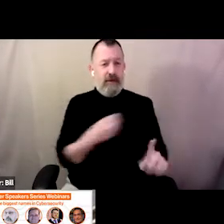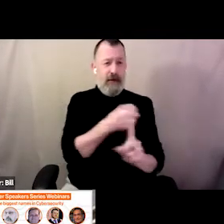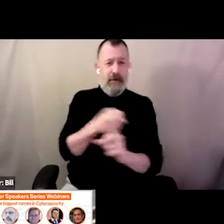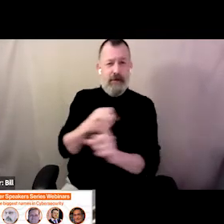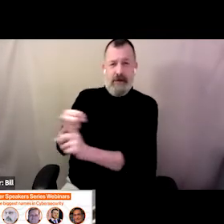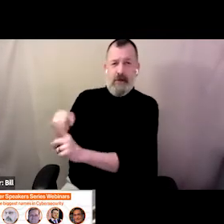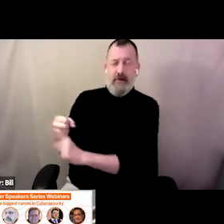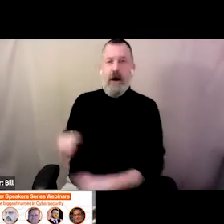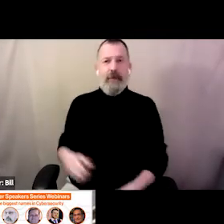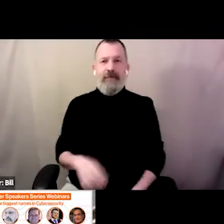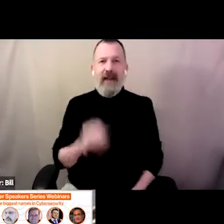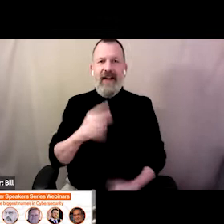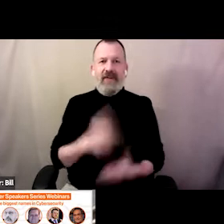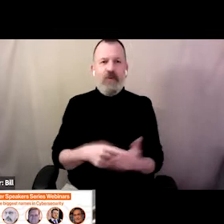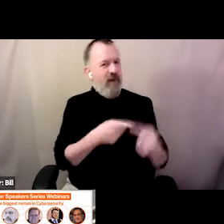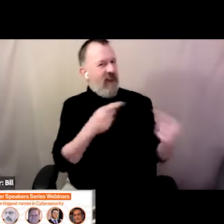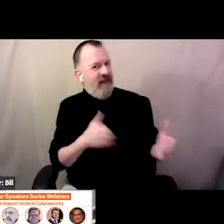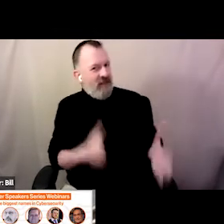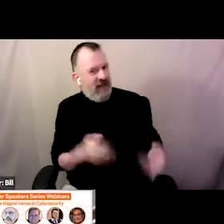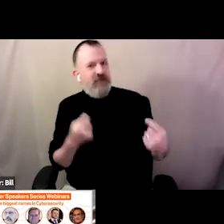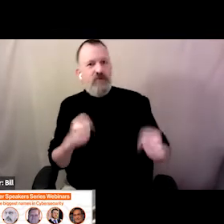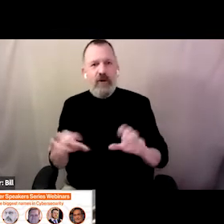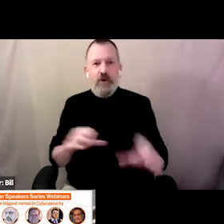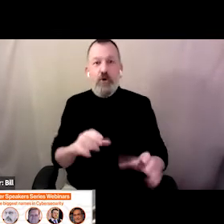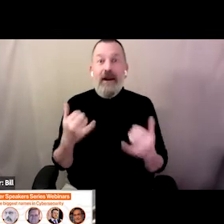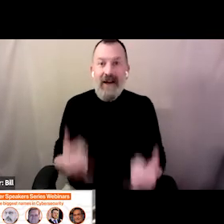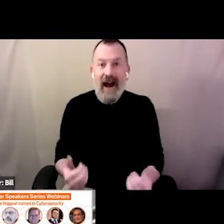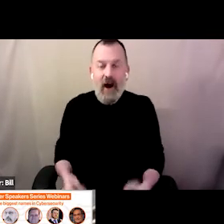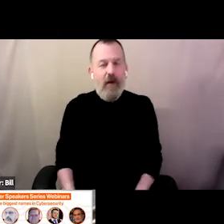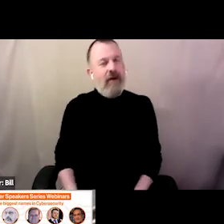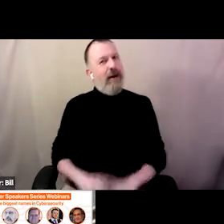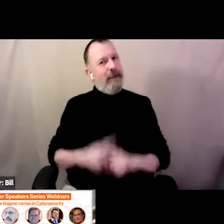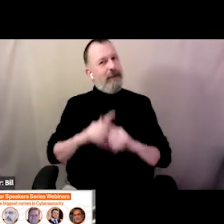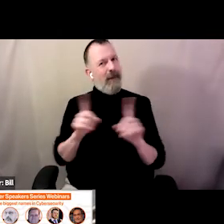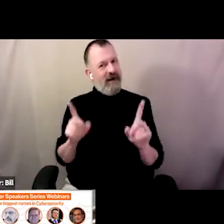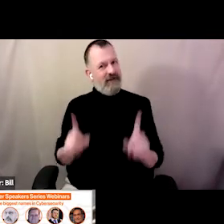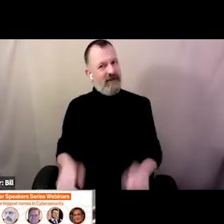adversary is trying to do right now. Um, the question is will they be successful.